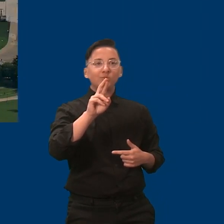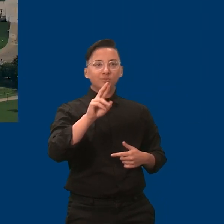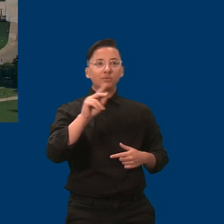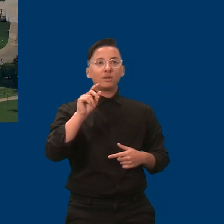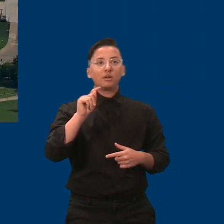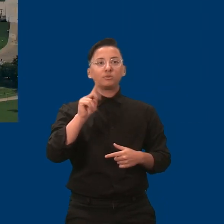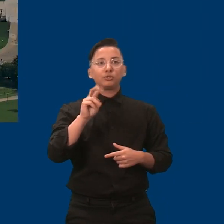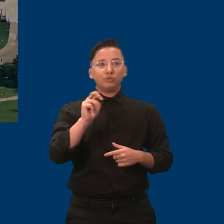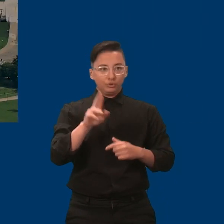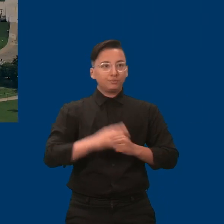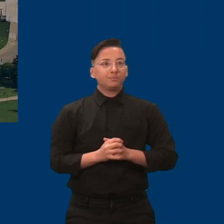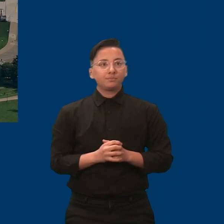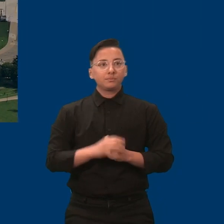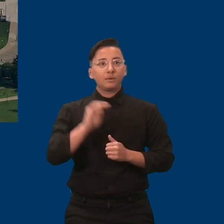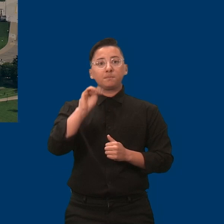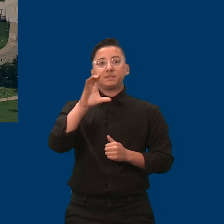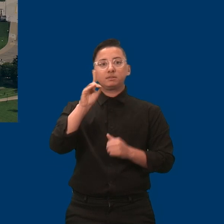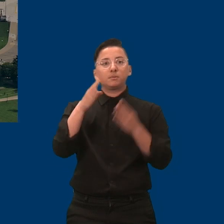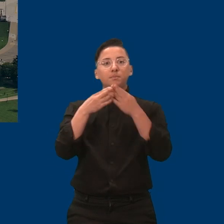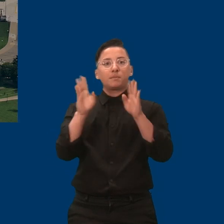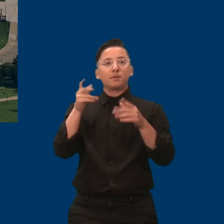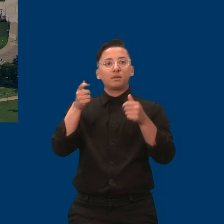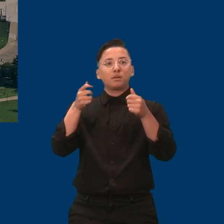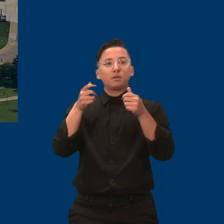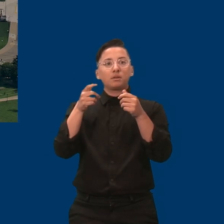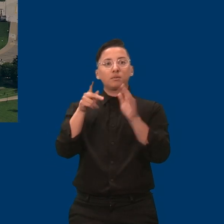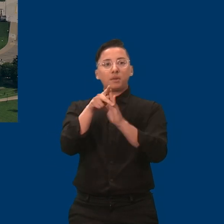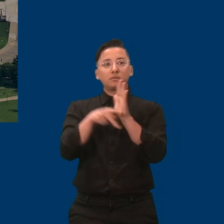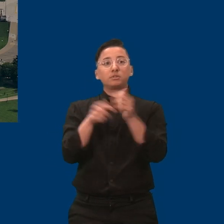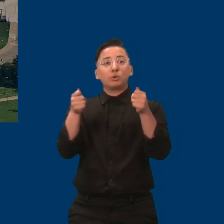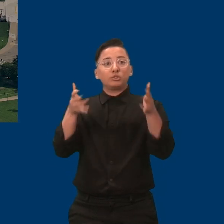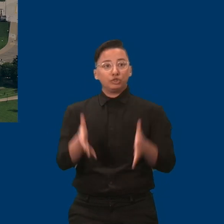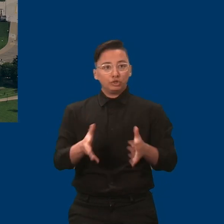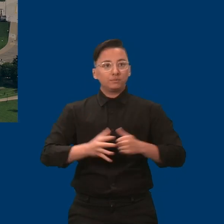Thank you, Nikki. Hello, everyone, and thank you for attending